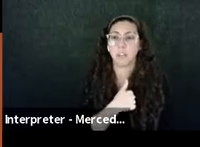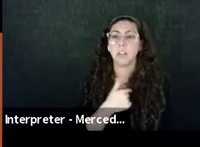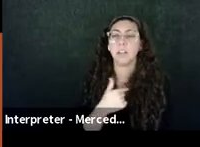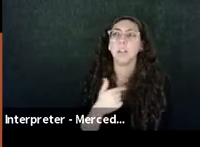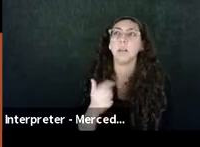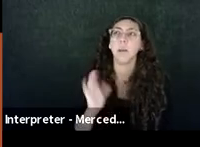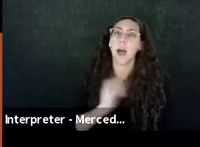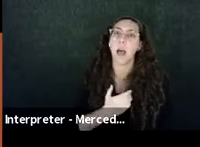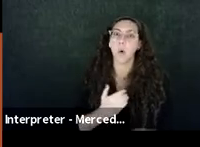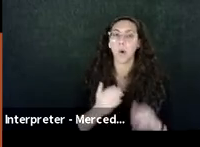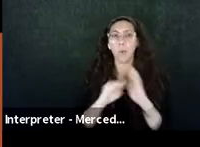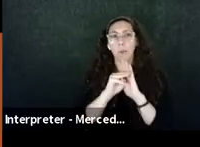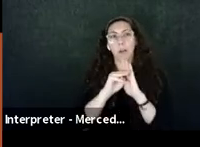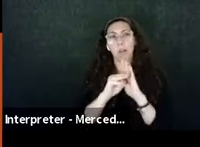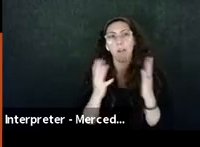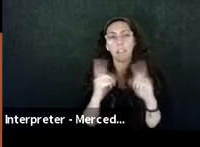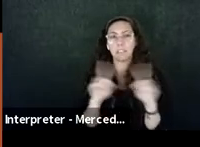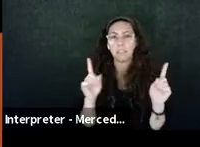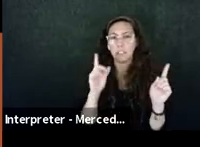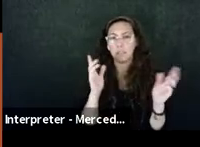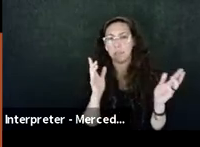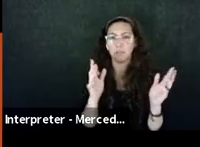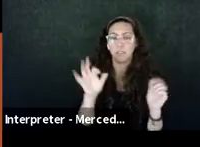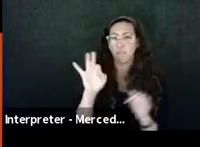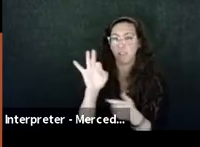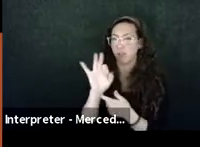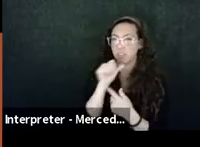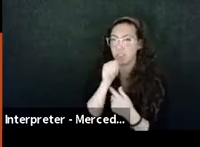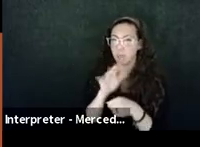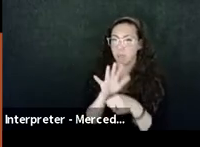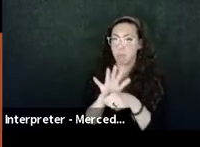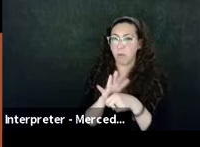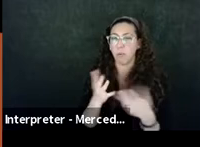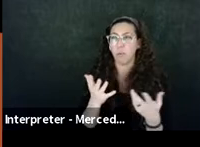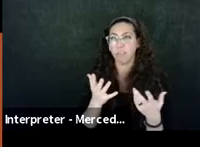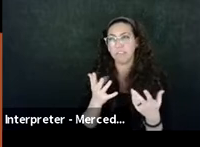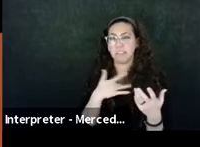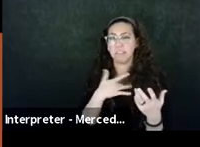Natalie Chavez: And so it's not very popular in Fresno, from what I understand, but it's actually the idea of rapid rehousing